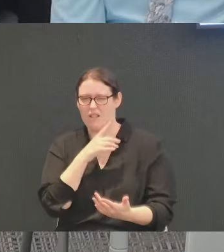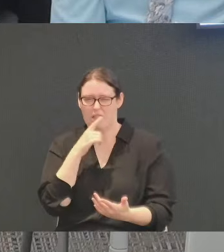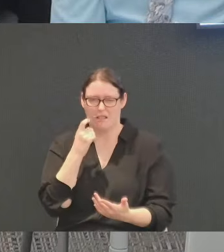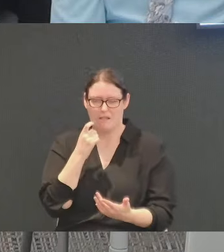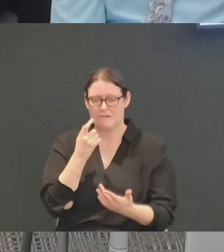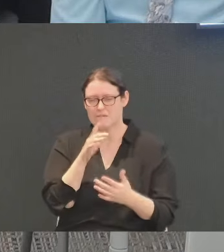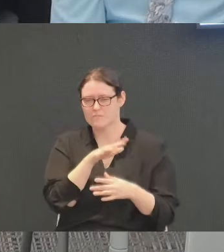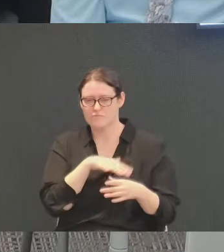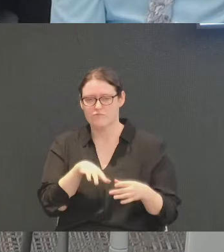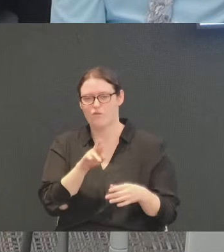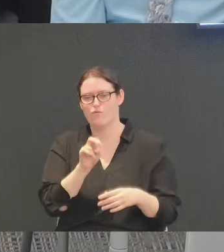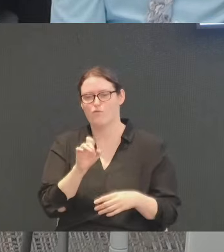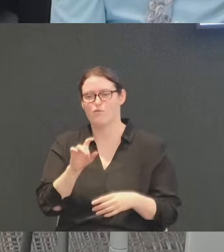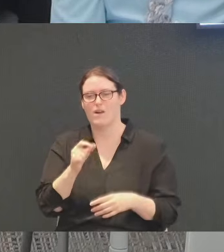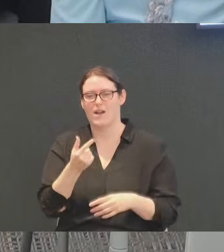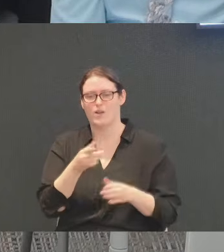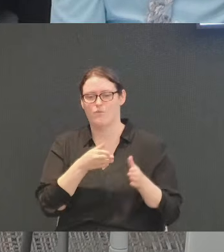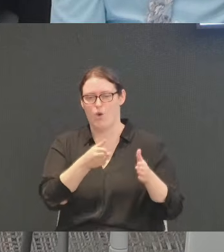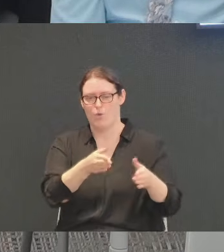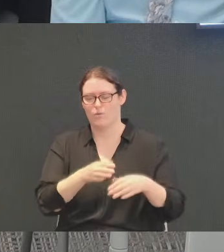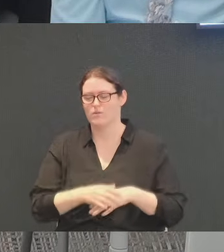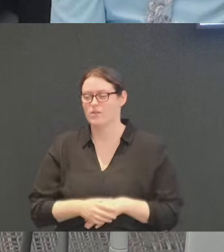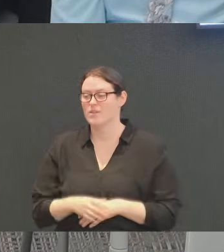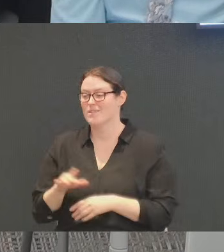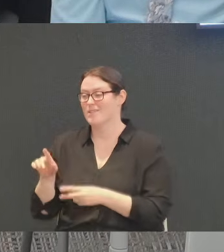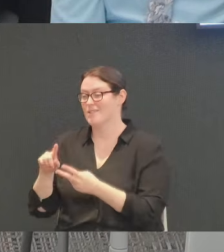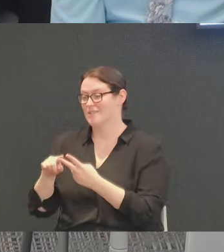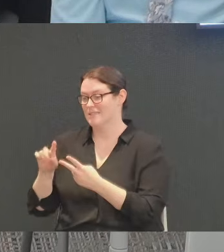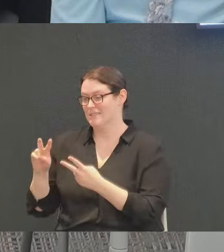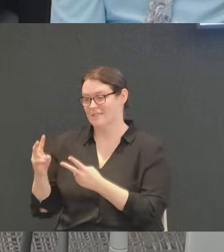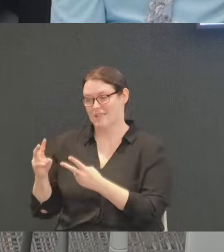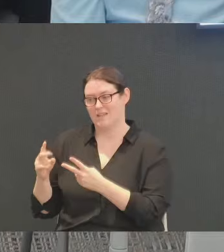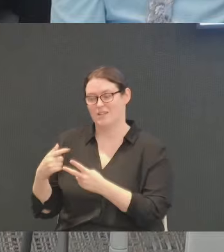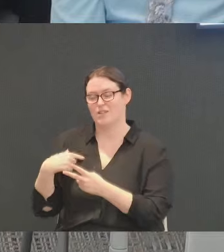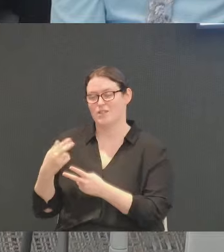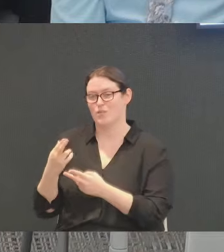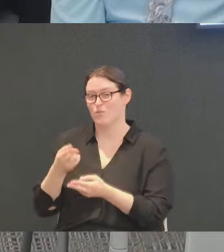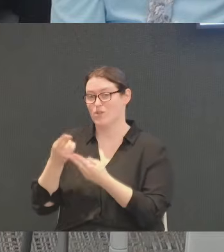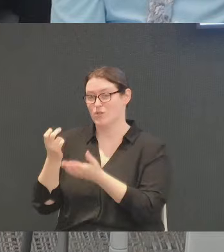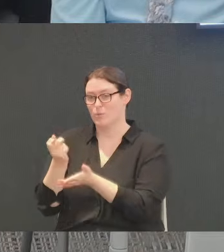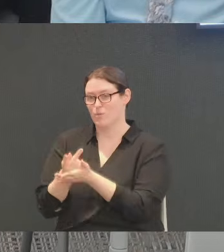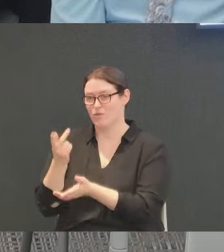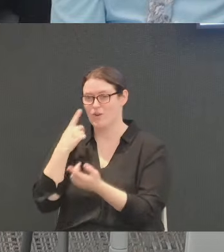Road corridor. And by leaf 2 is a resolution authorizing an agreement with the village of